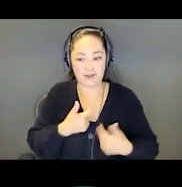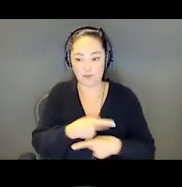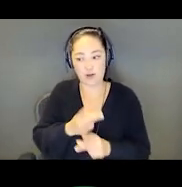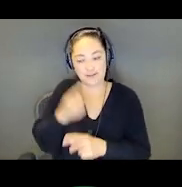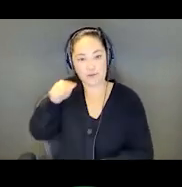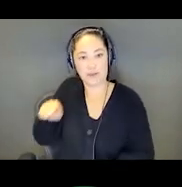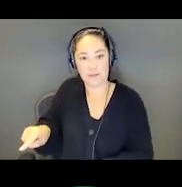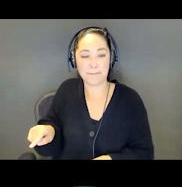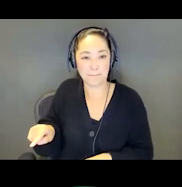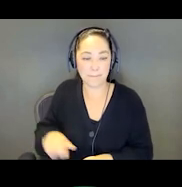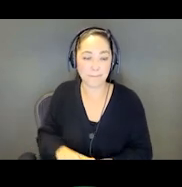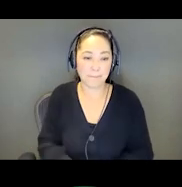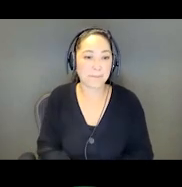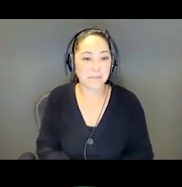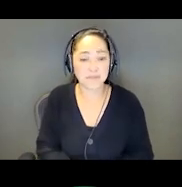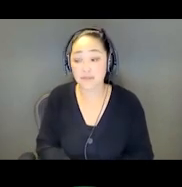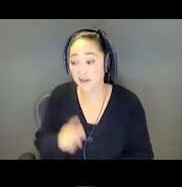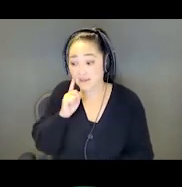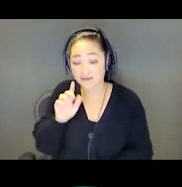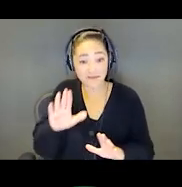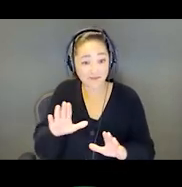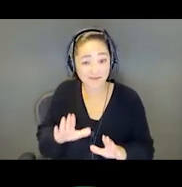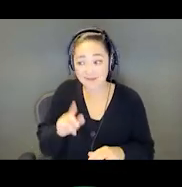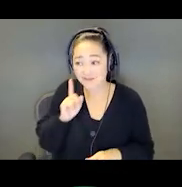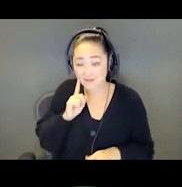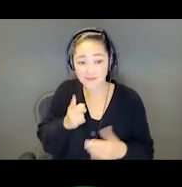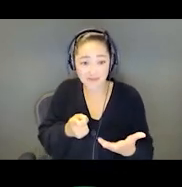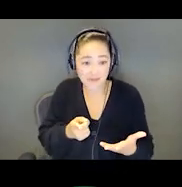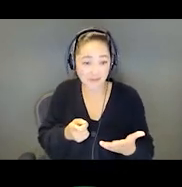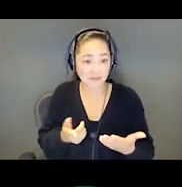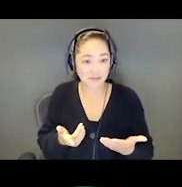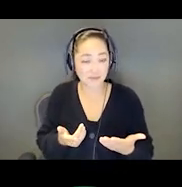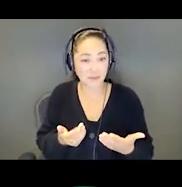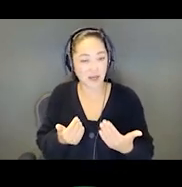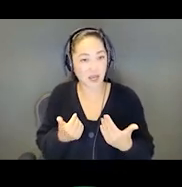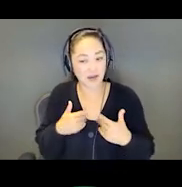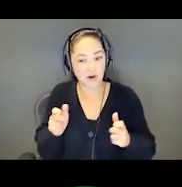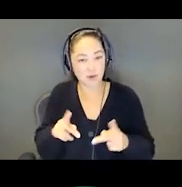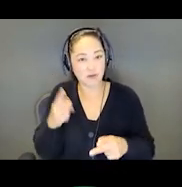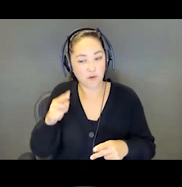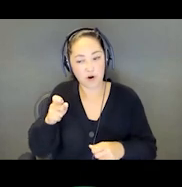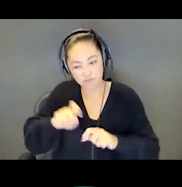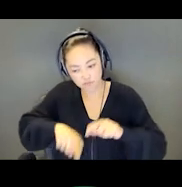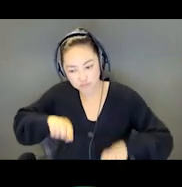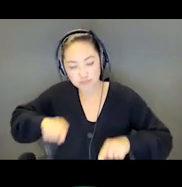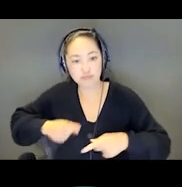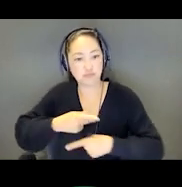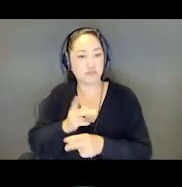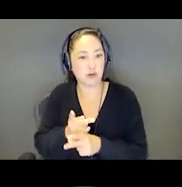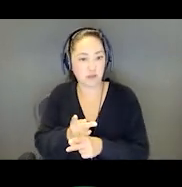Yeah, no, and I think there's room for all sorts of products, in the market and stuff like there's you know, it's still such a niche market.